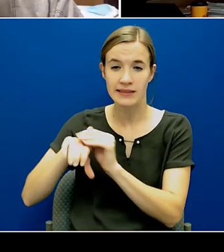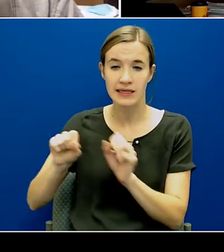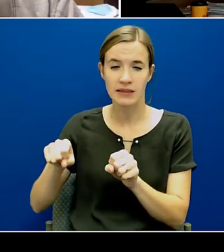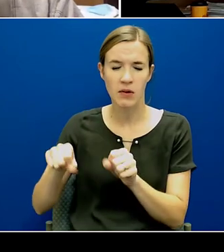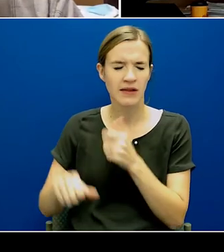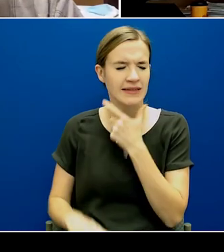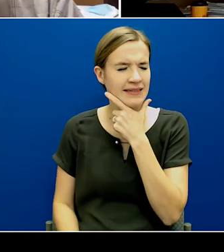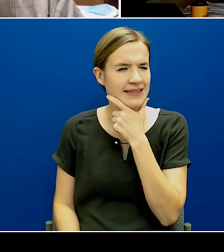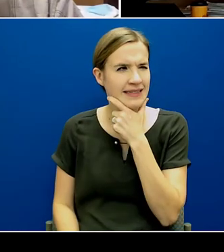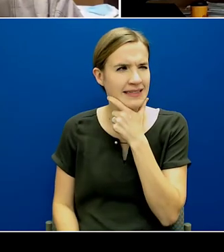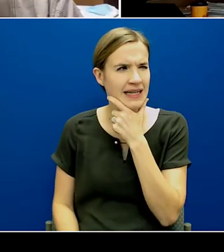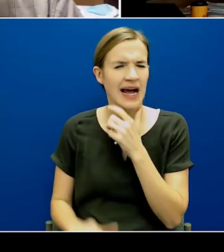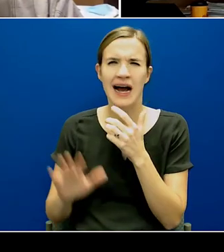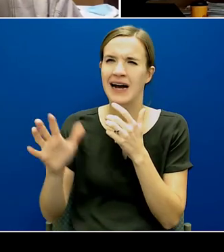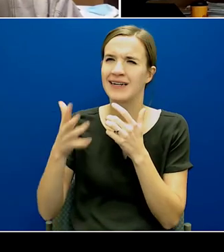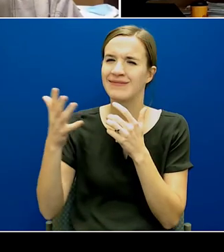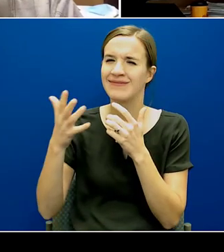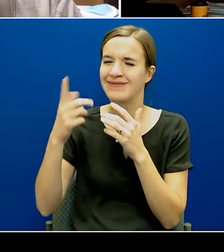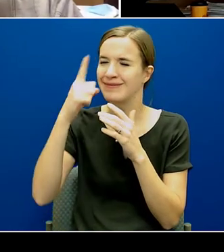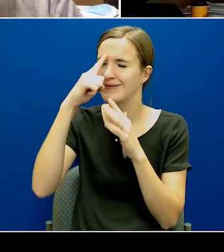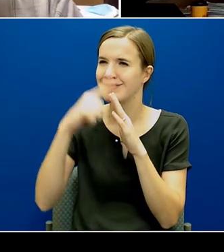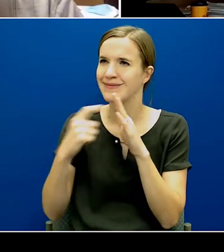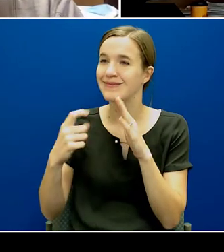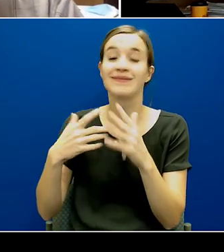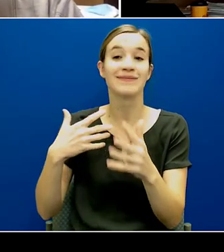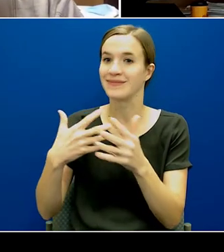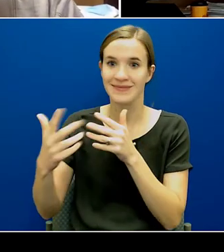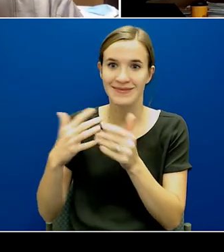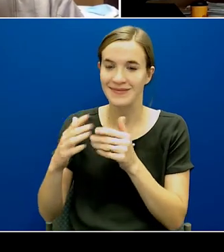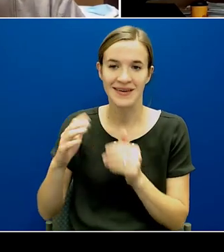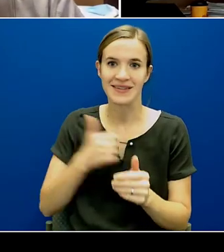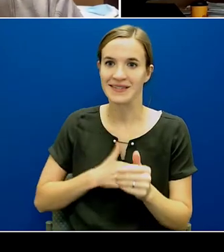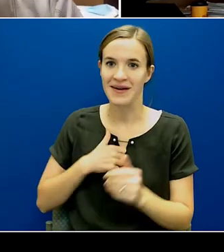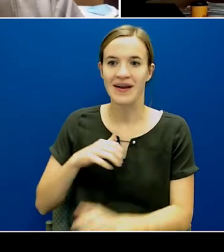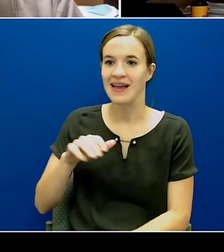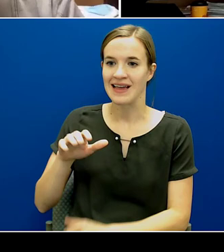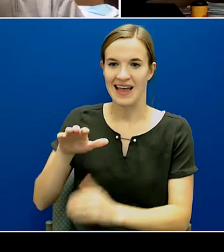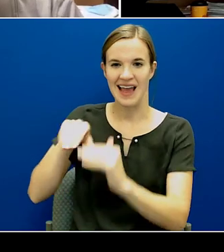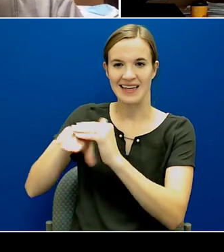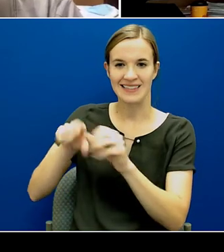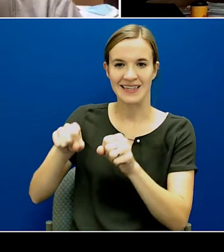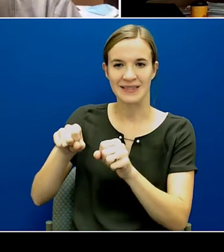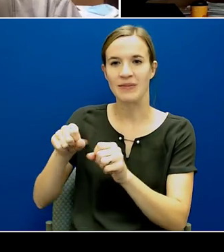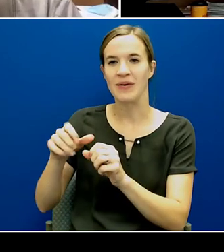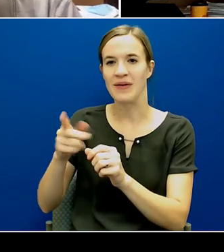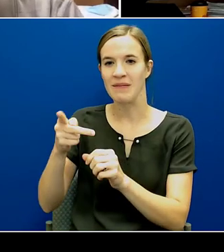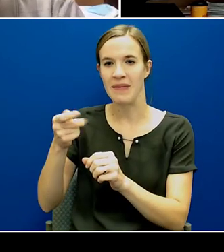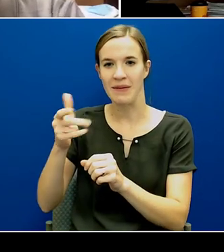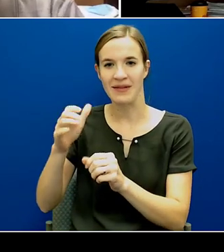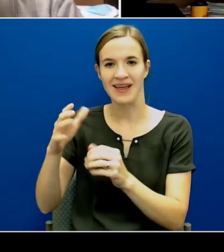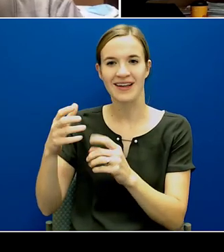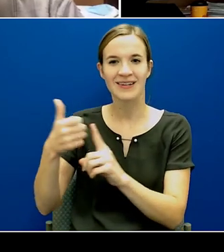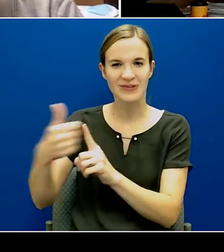ADAPT- Accessible Public Transportation. Sorry, I got a little tongue tied. There's been too many acronyms over the years. But